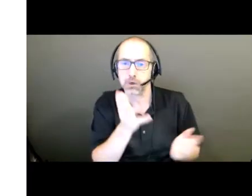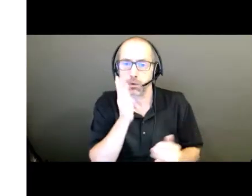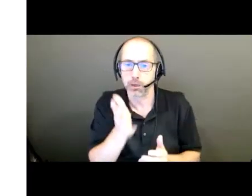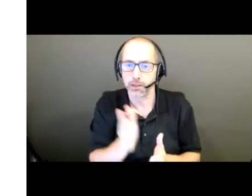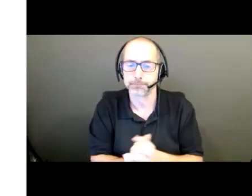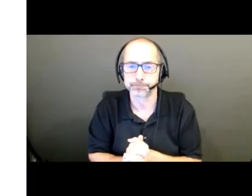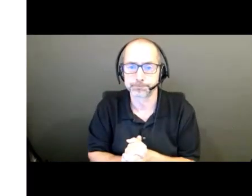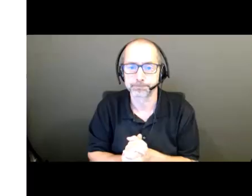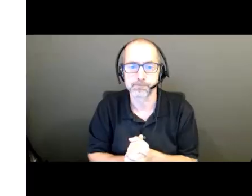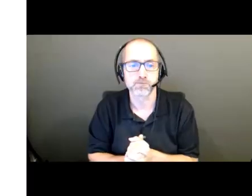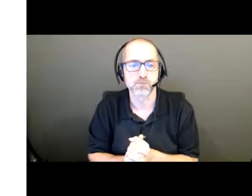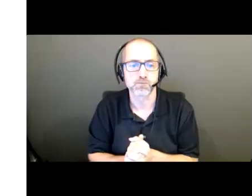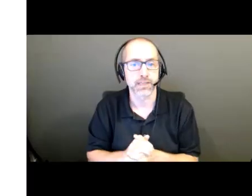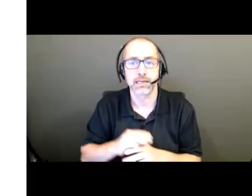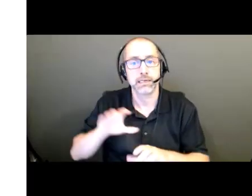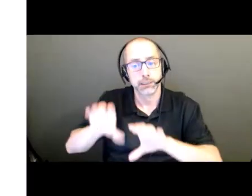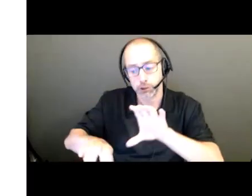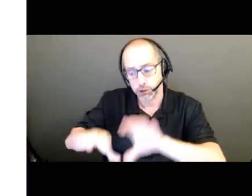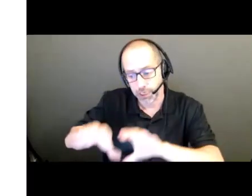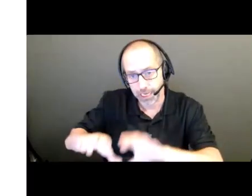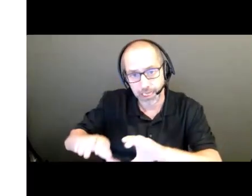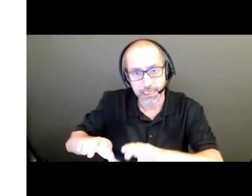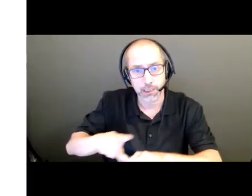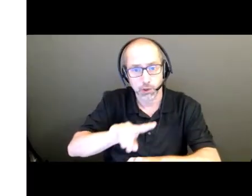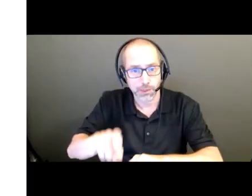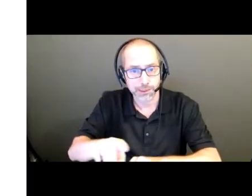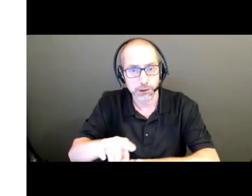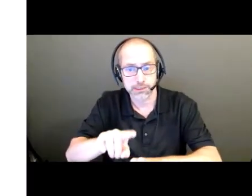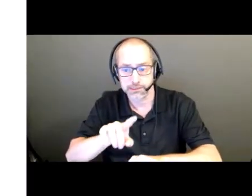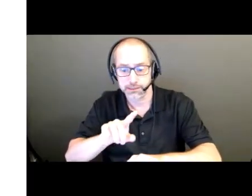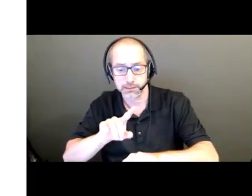The Chat and Question and Answer function has been disabled for the duration of this